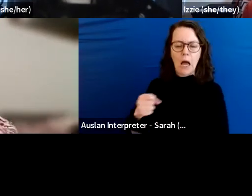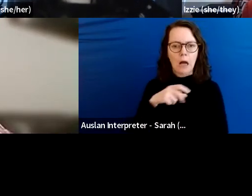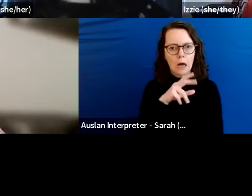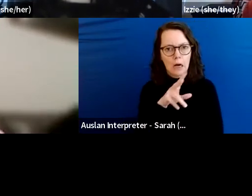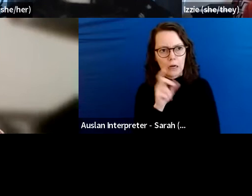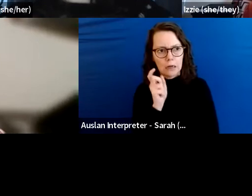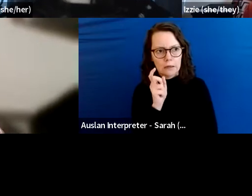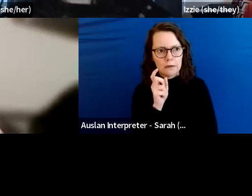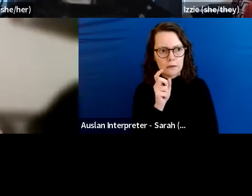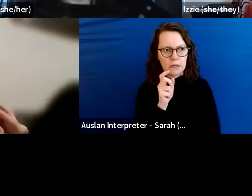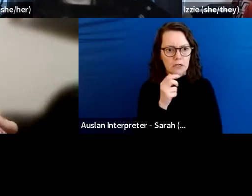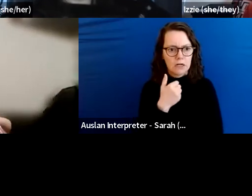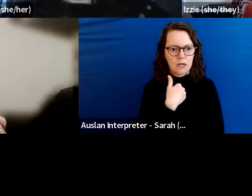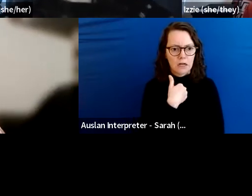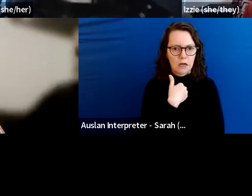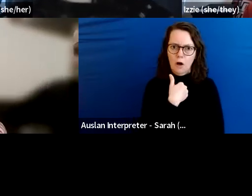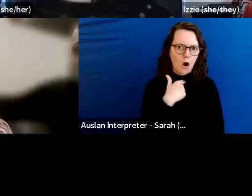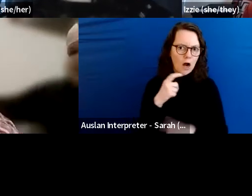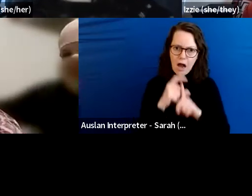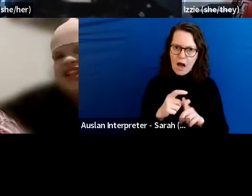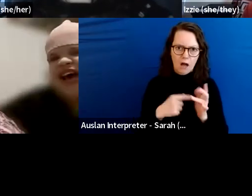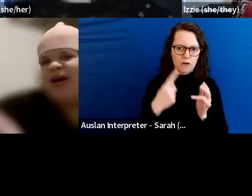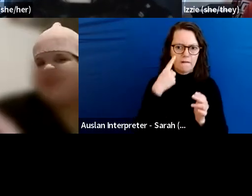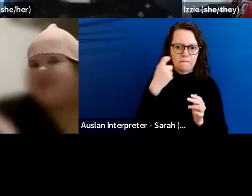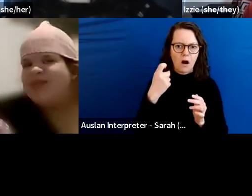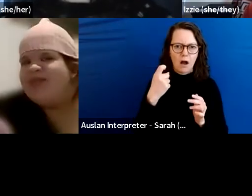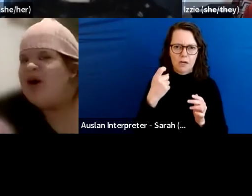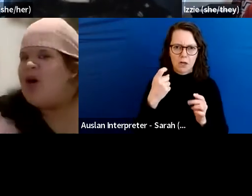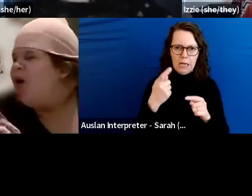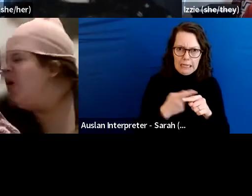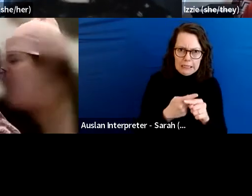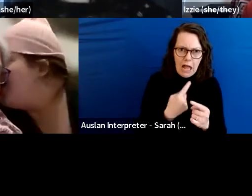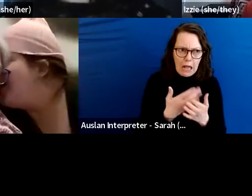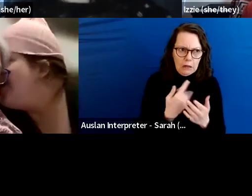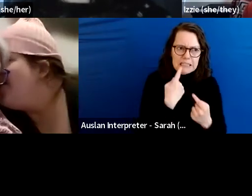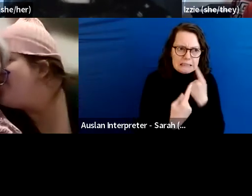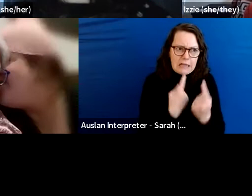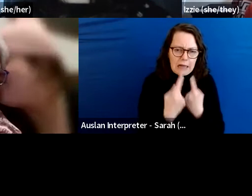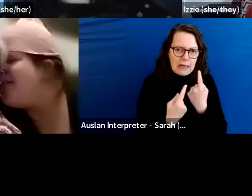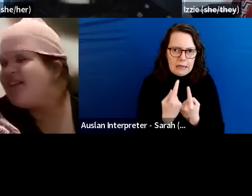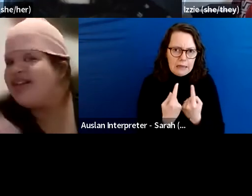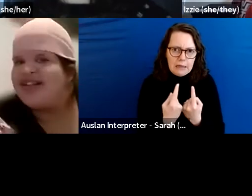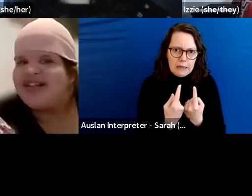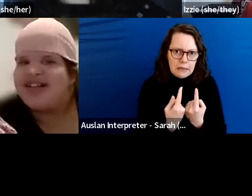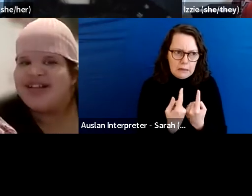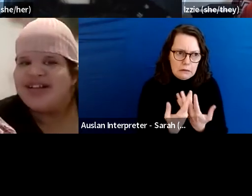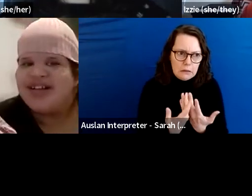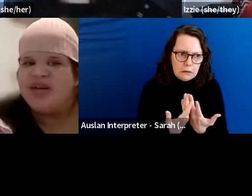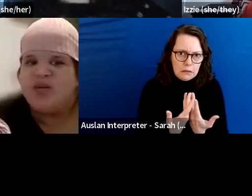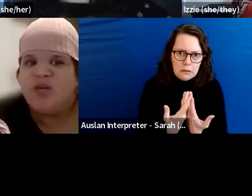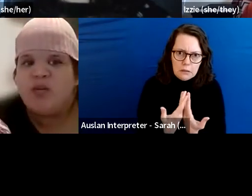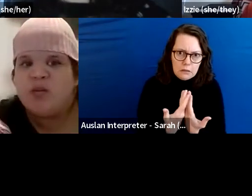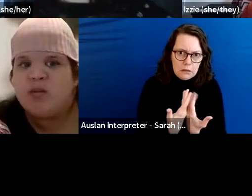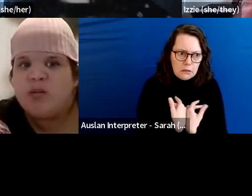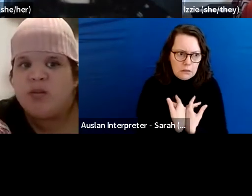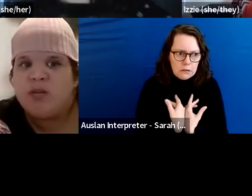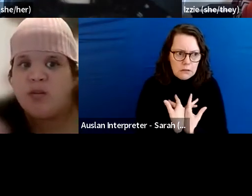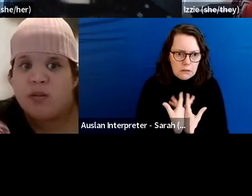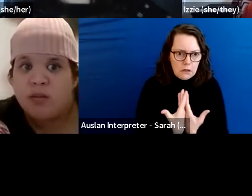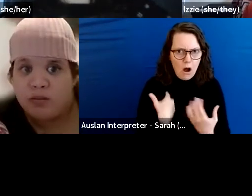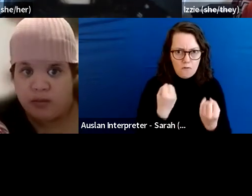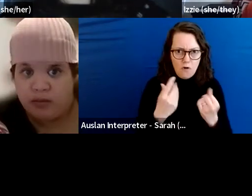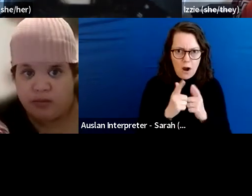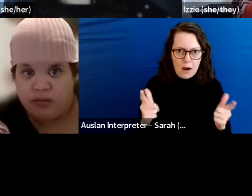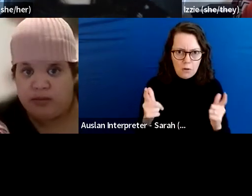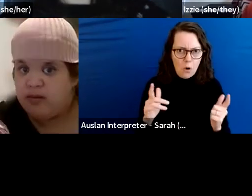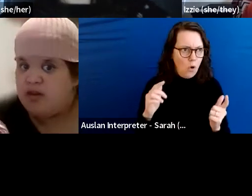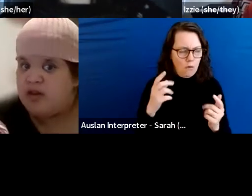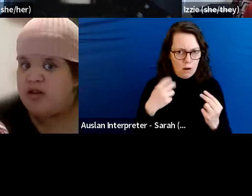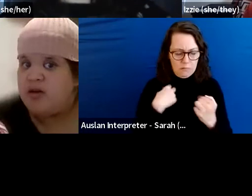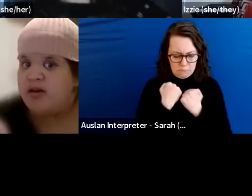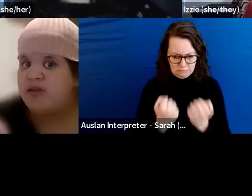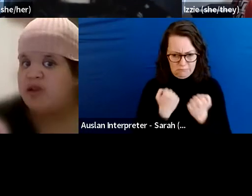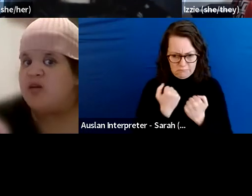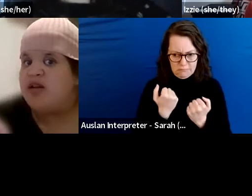I think that you know when you're a young person, it can be really hard to find the language to advocate for yourself, especially when you're going through it and you haven't actually got that insight to what is happening.